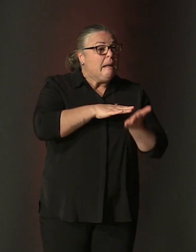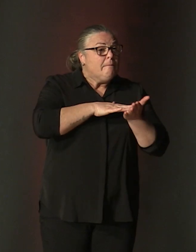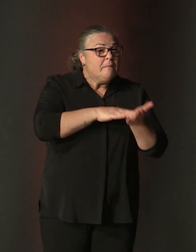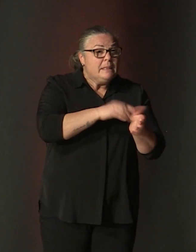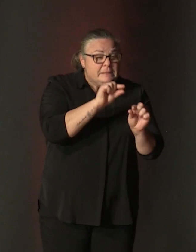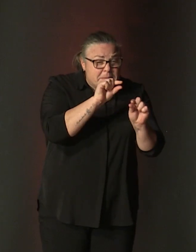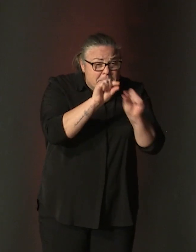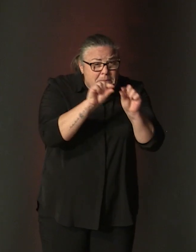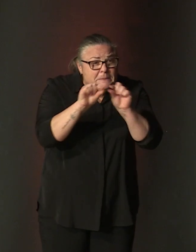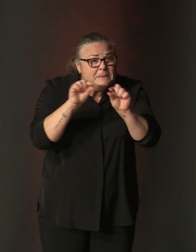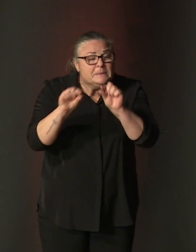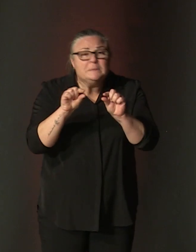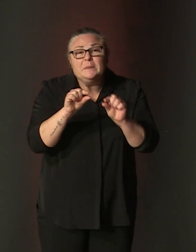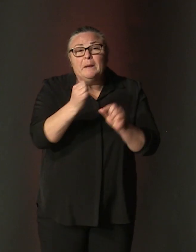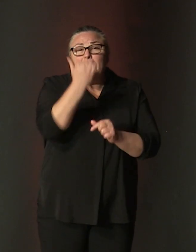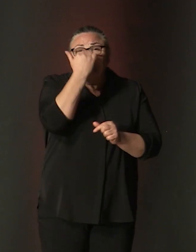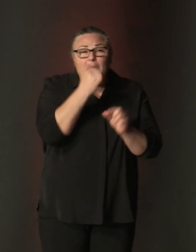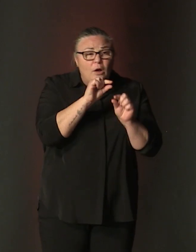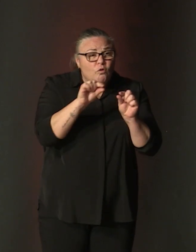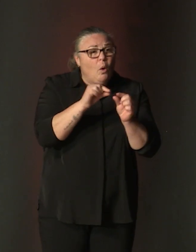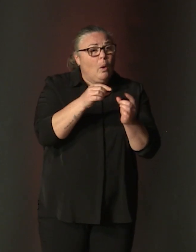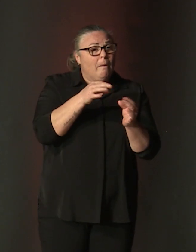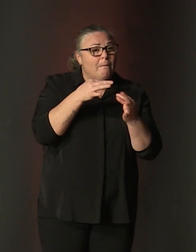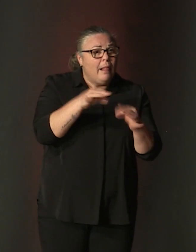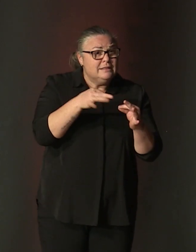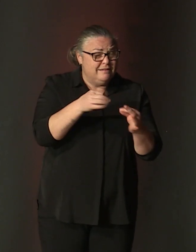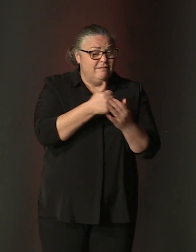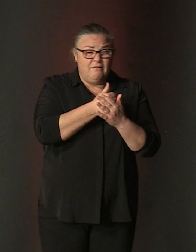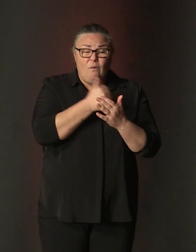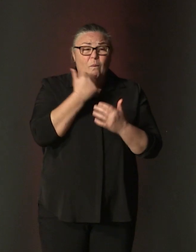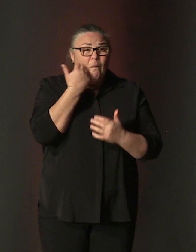and will likely reduce the number of those majestic animals even further.